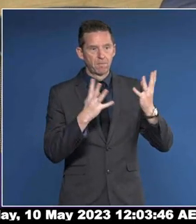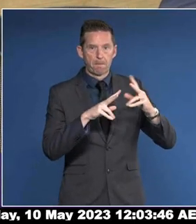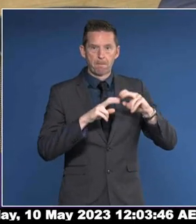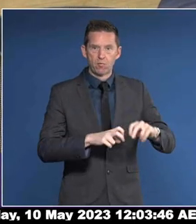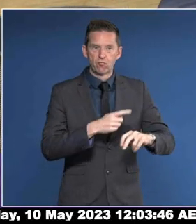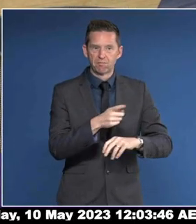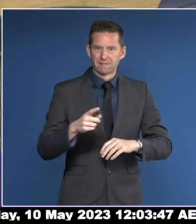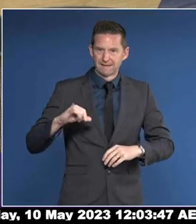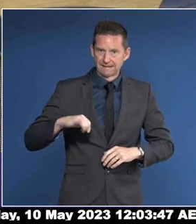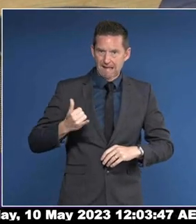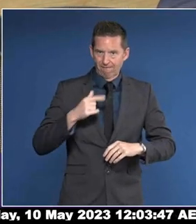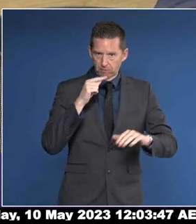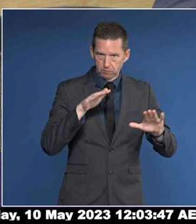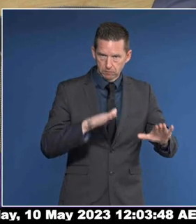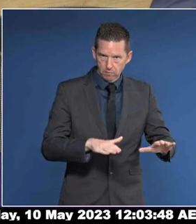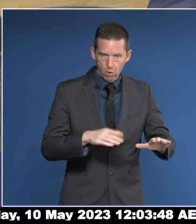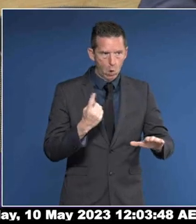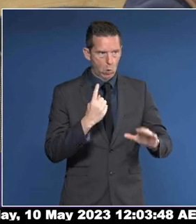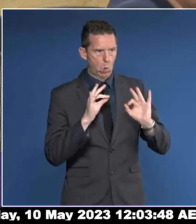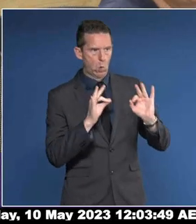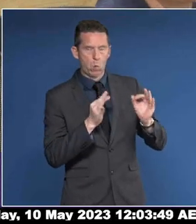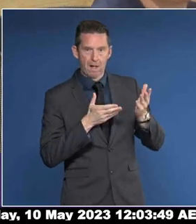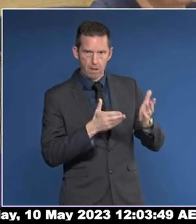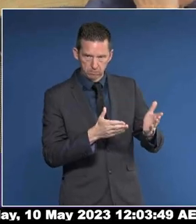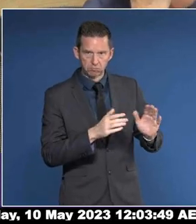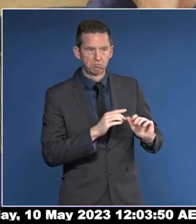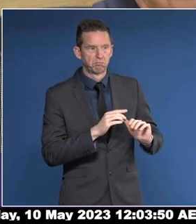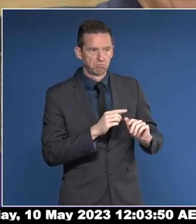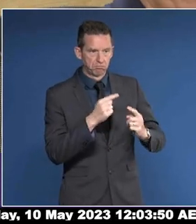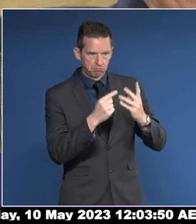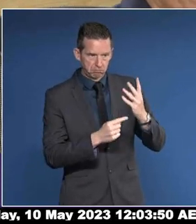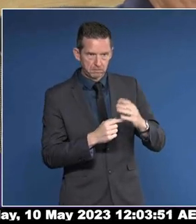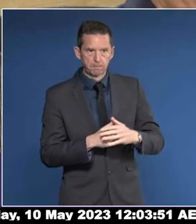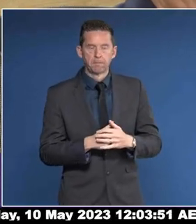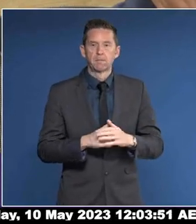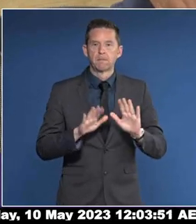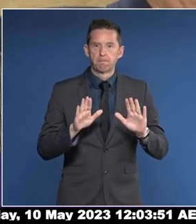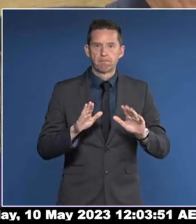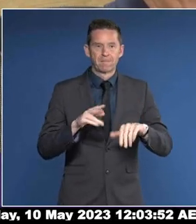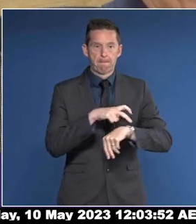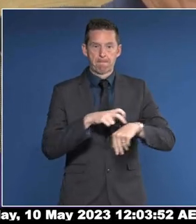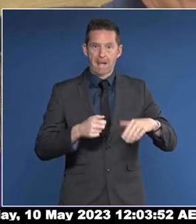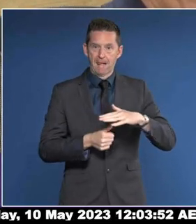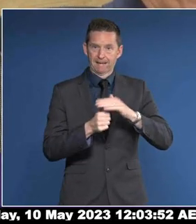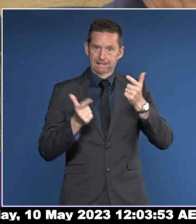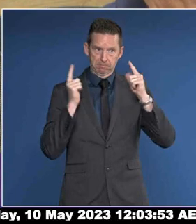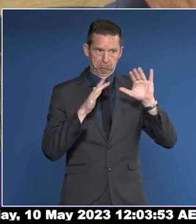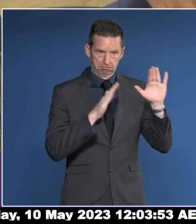the parties with leave. Other than Detective Superintendent, all other witnesses and anybody else will have to